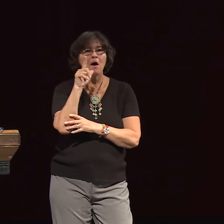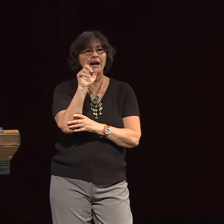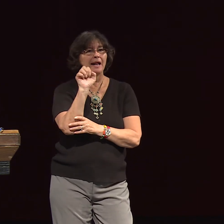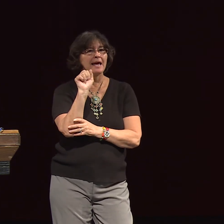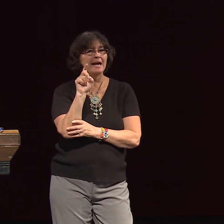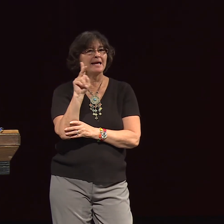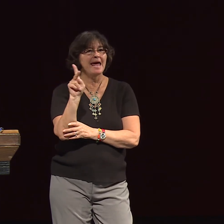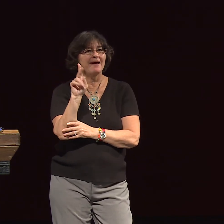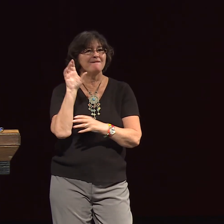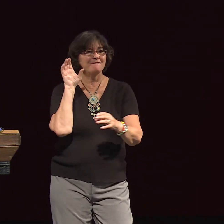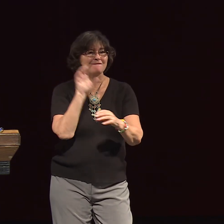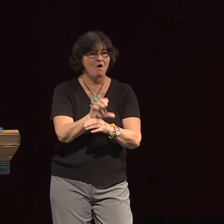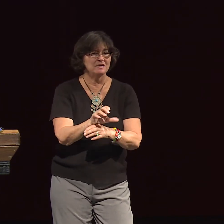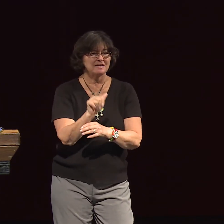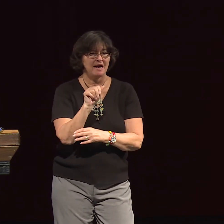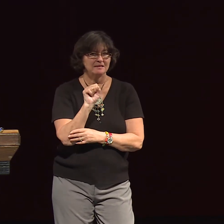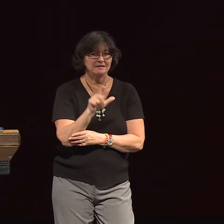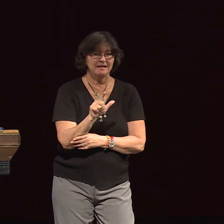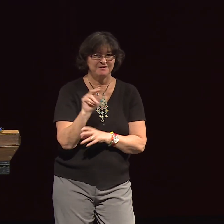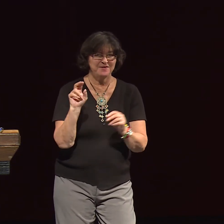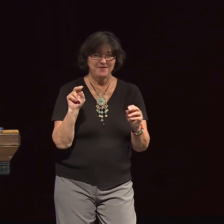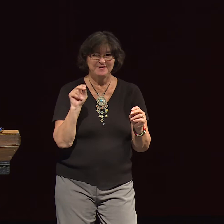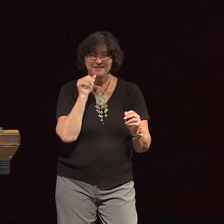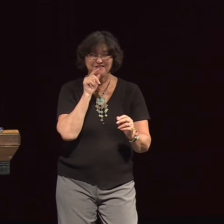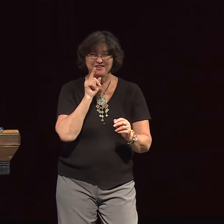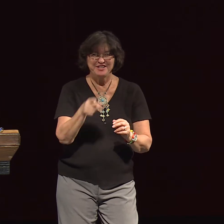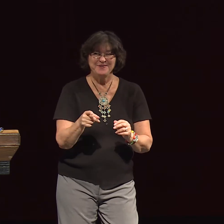Some are seeing some opposition.